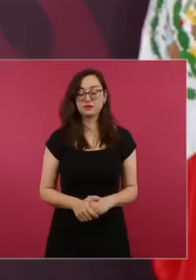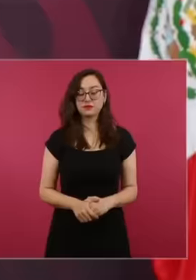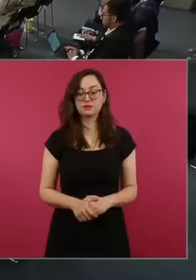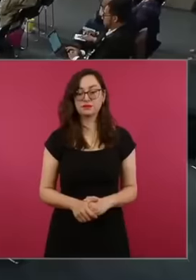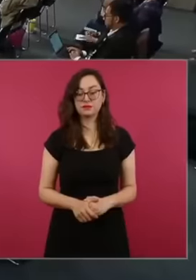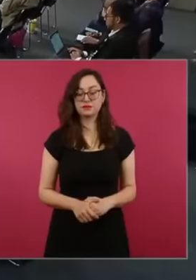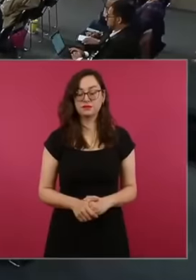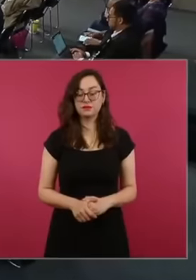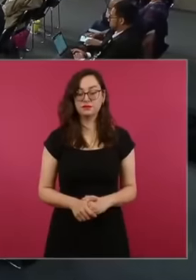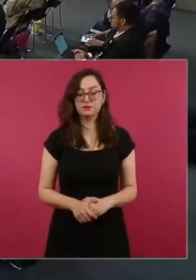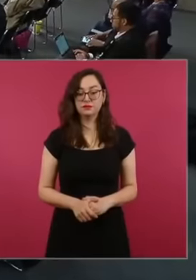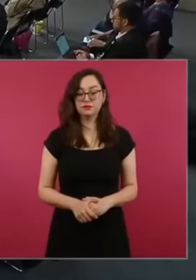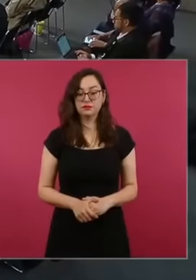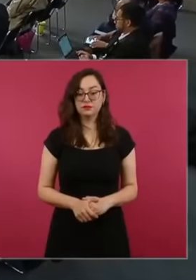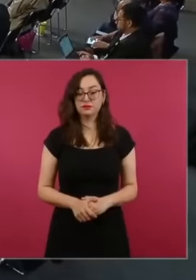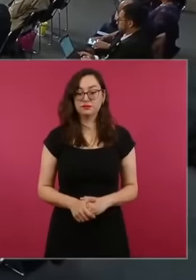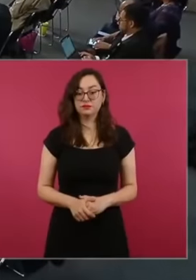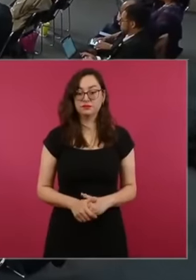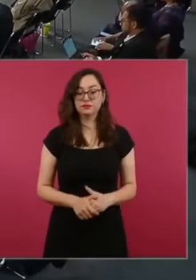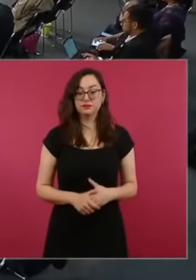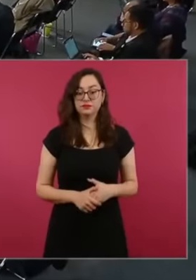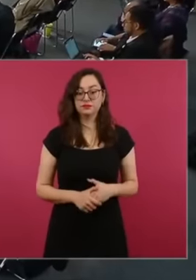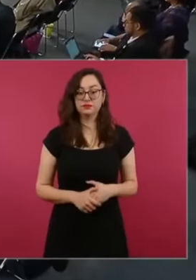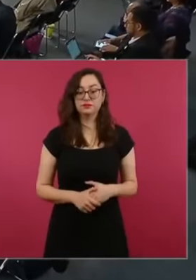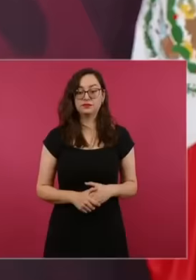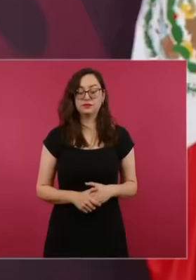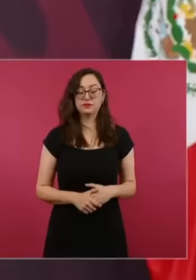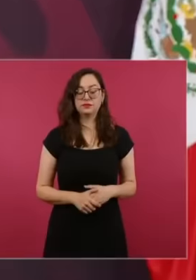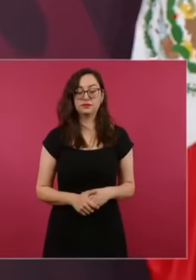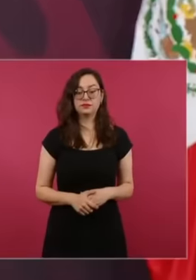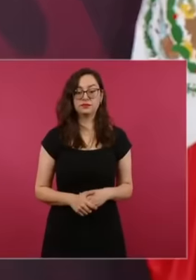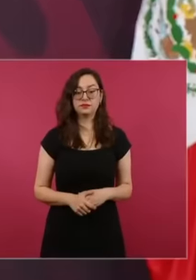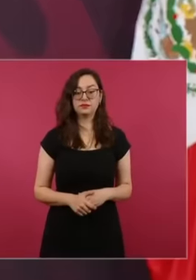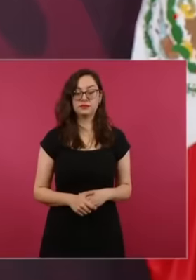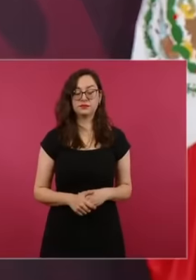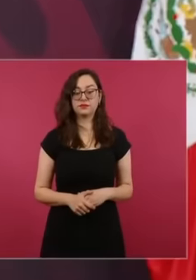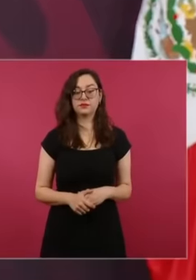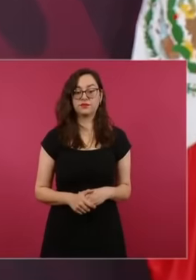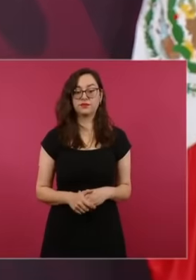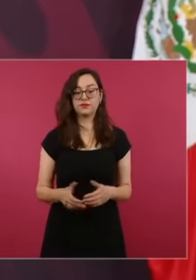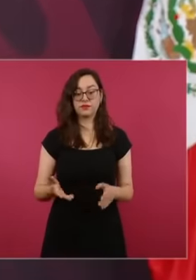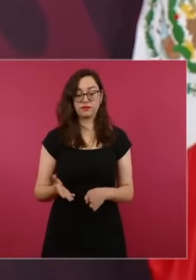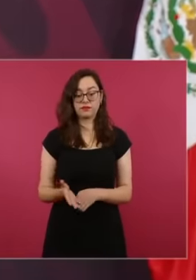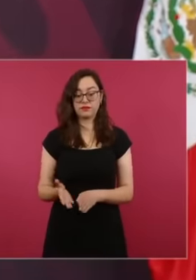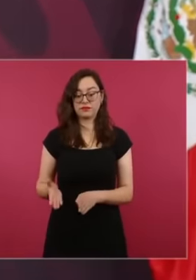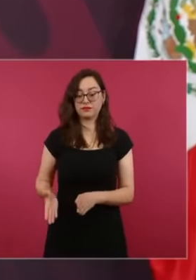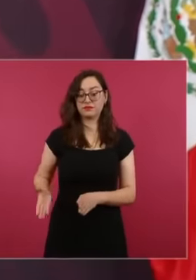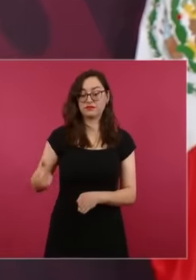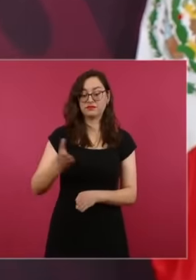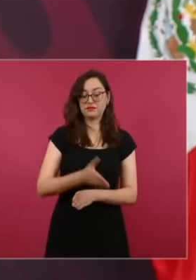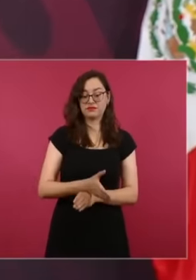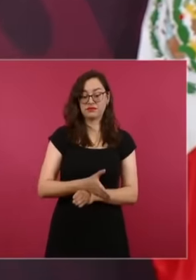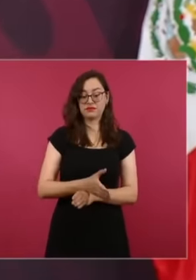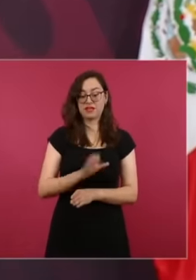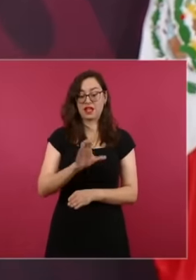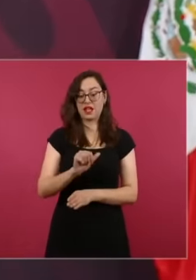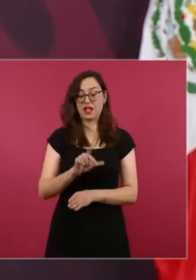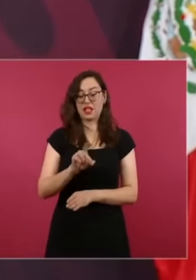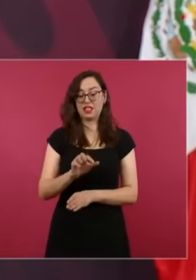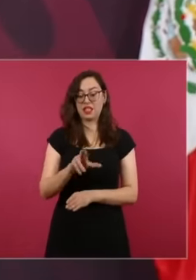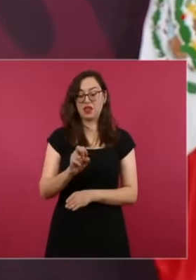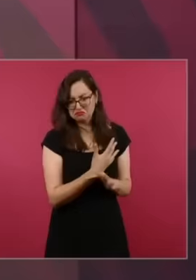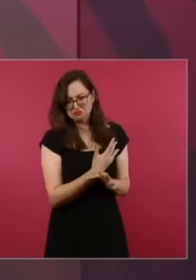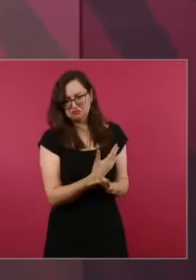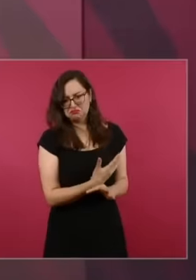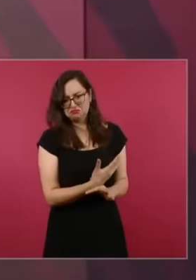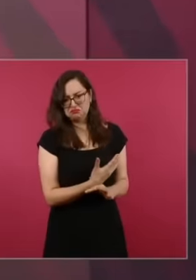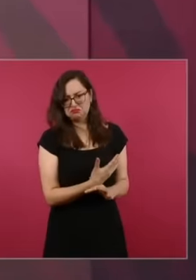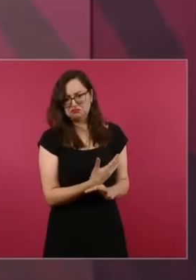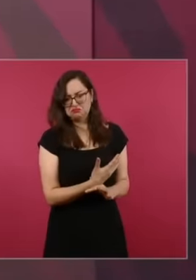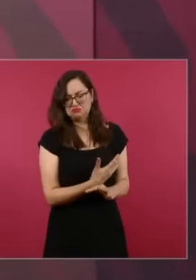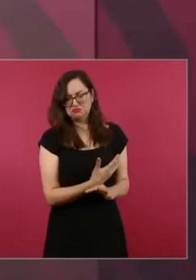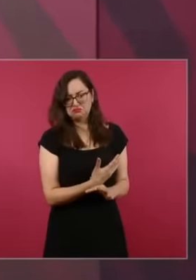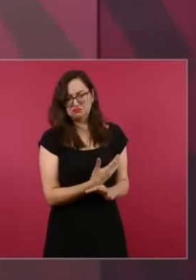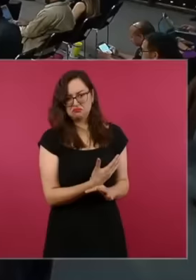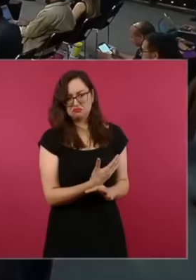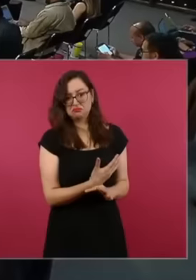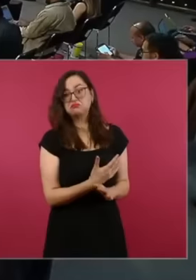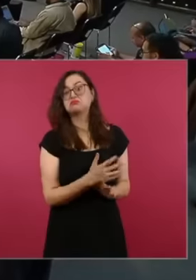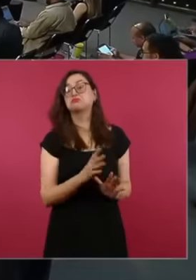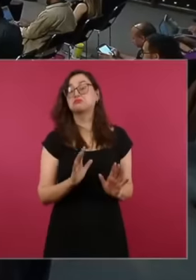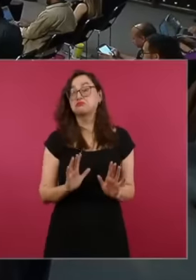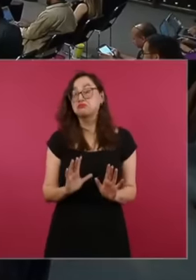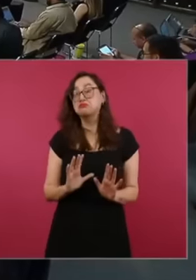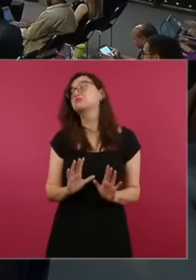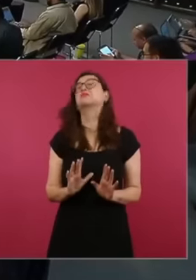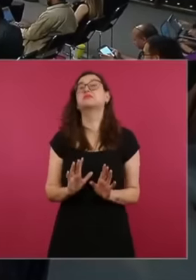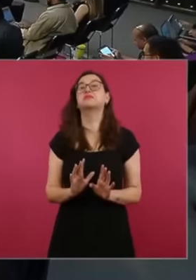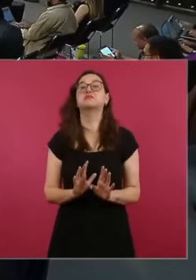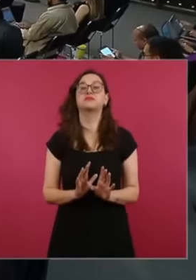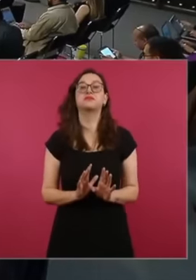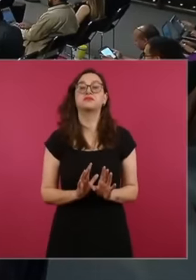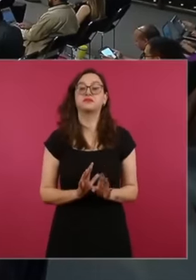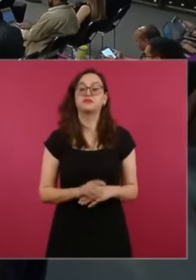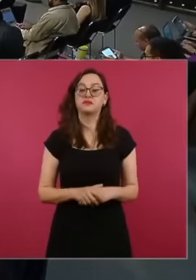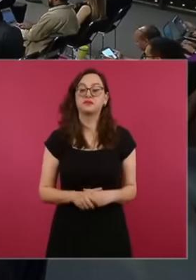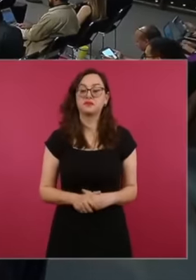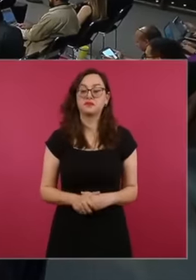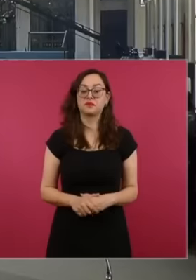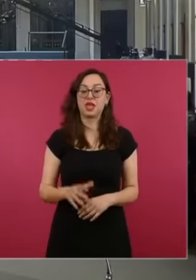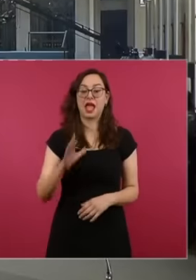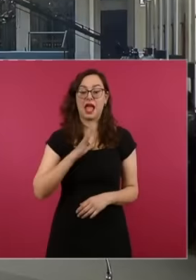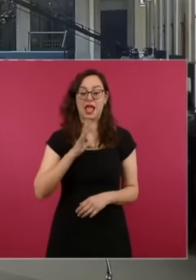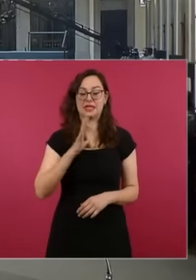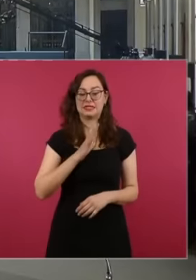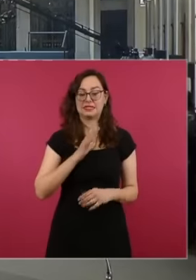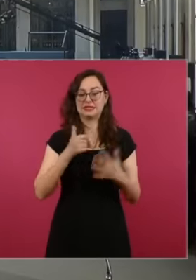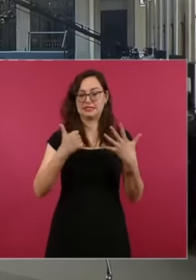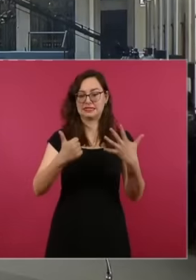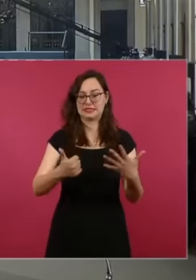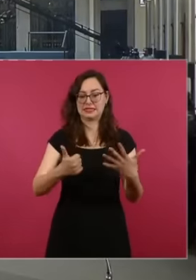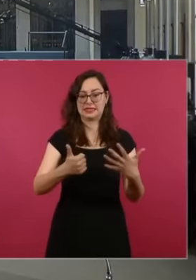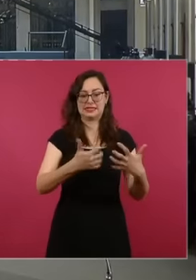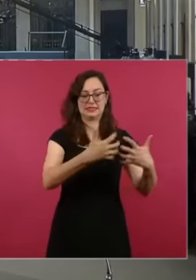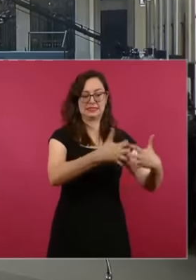Calderón they had rehabilitated it if it was one of those that are three